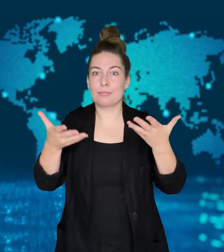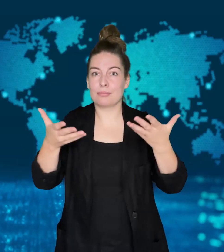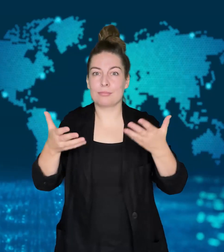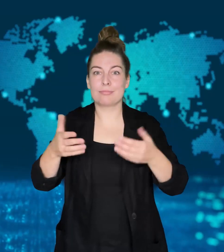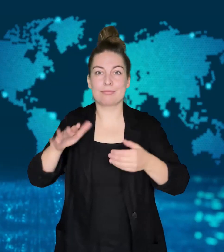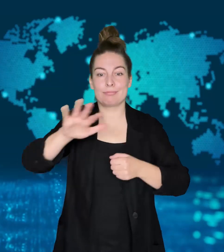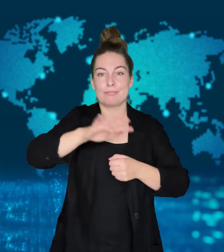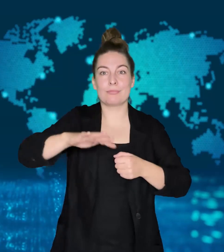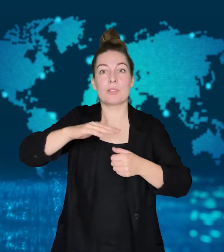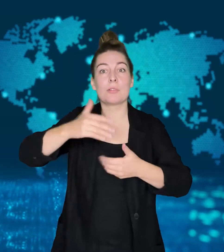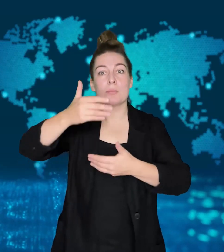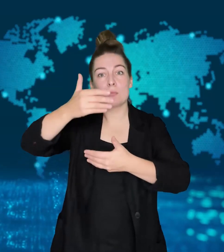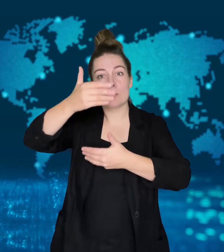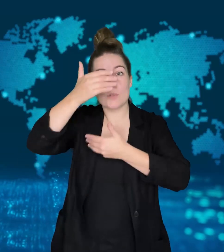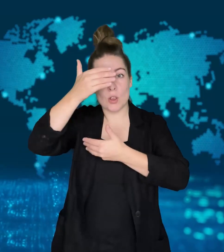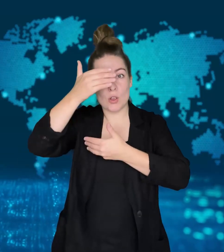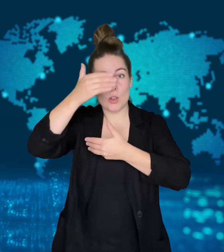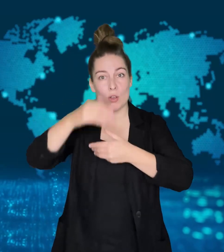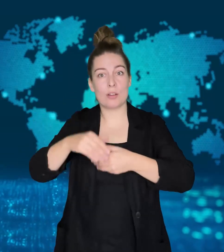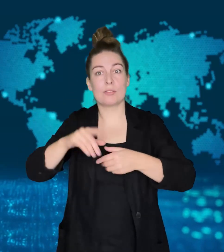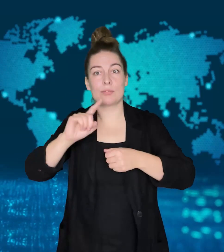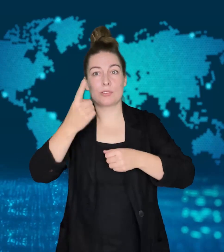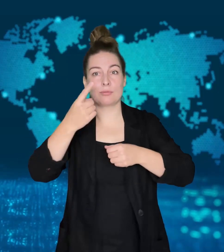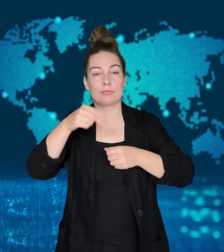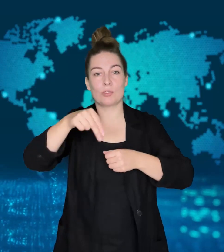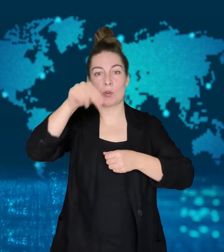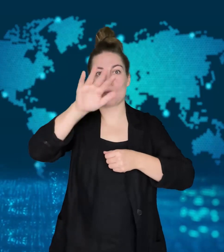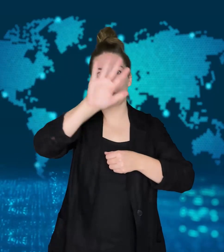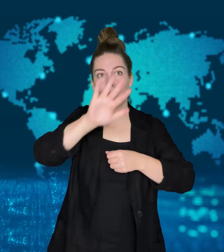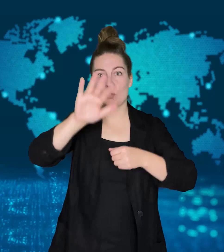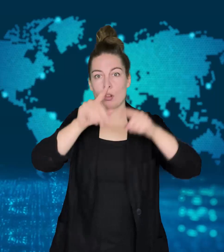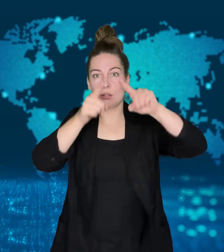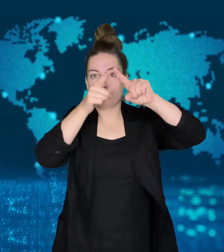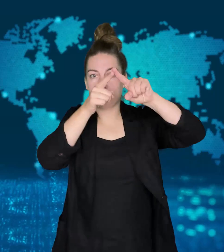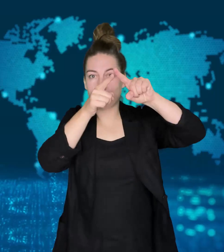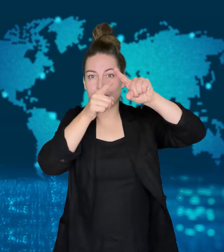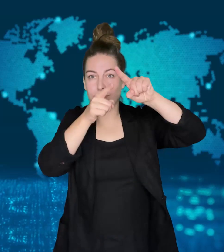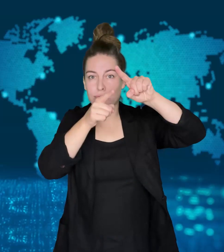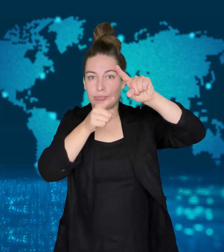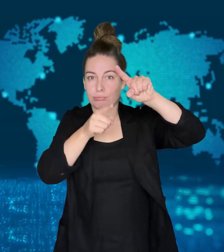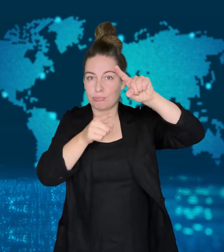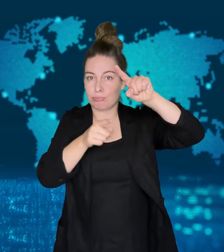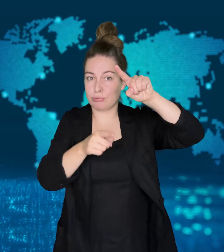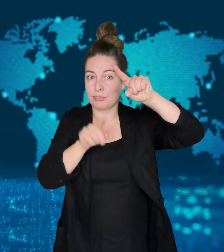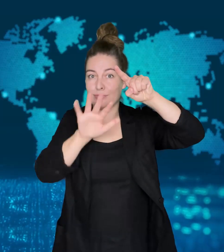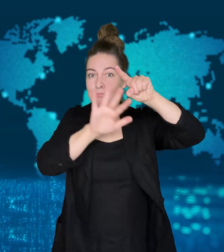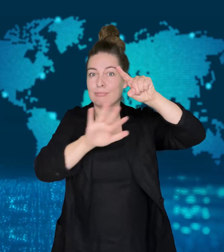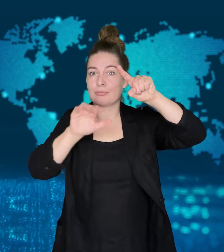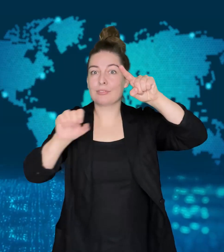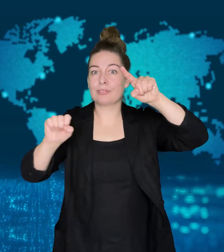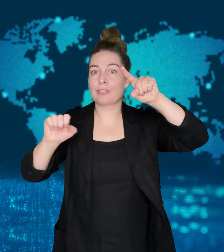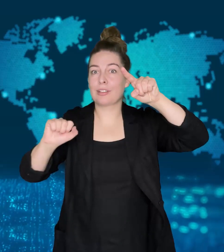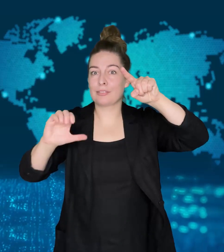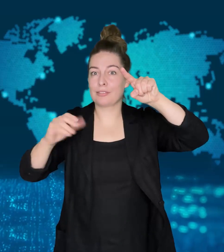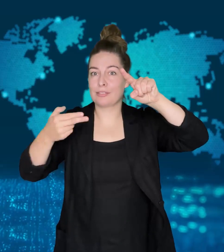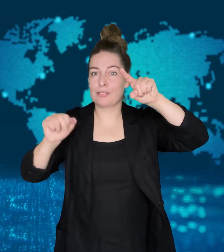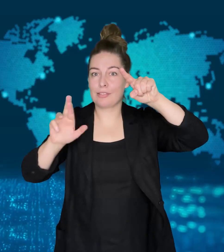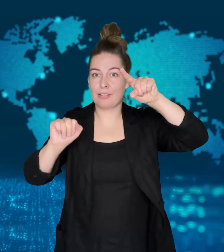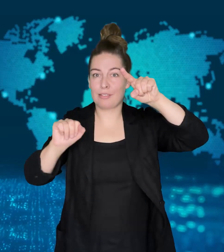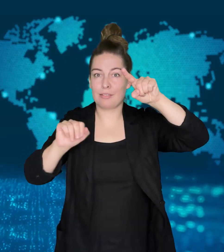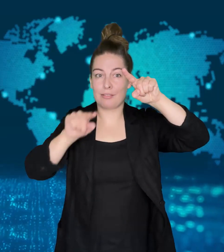passing over dry riverbeds, forest areas, and steep mountain trails.